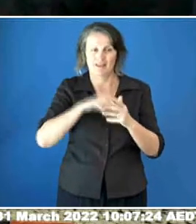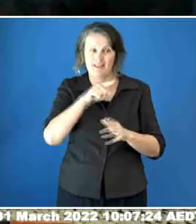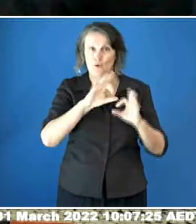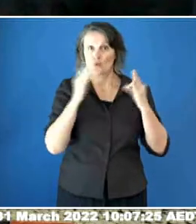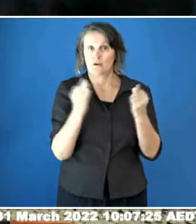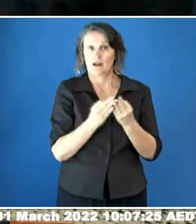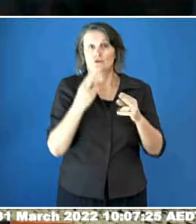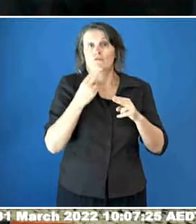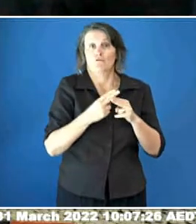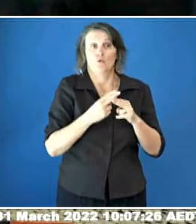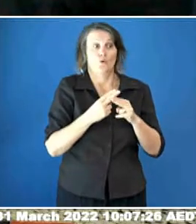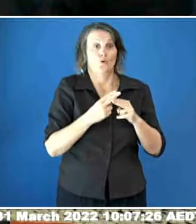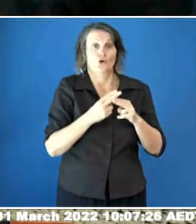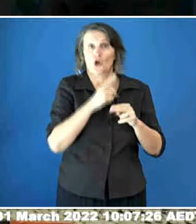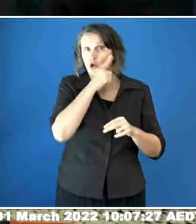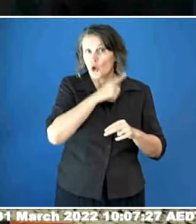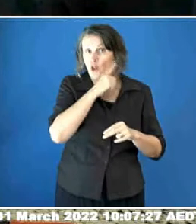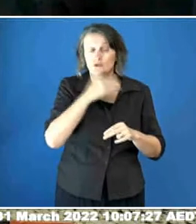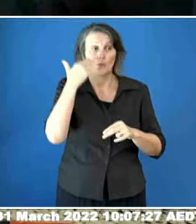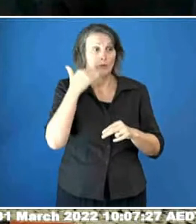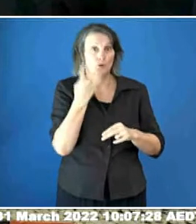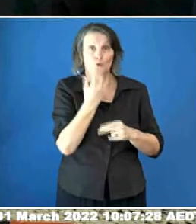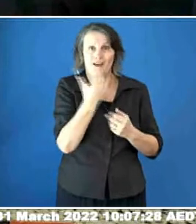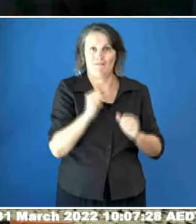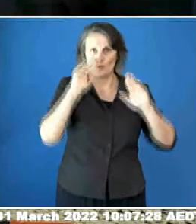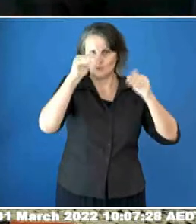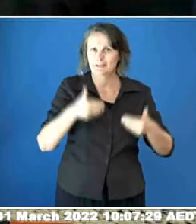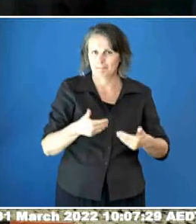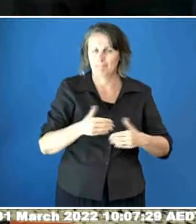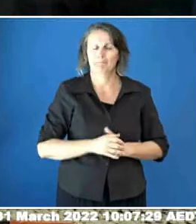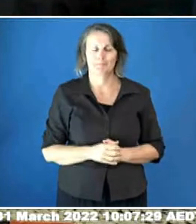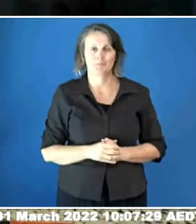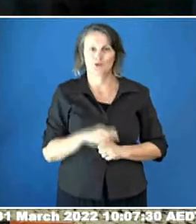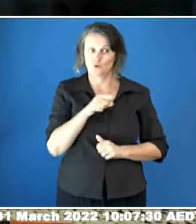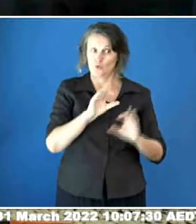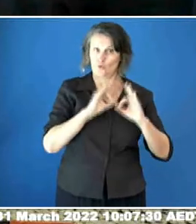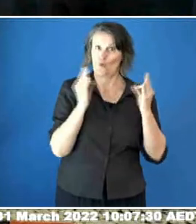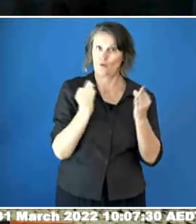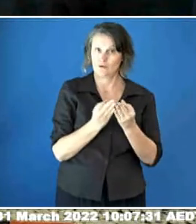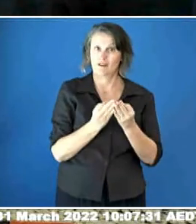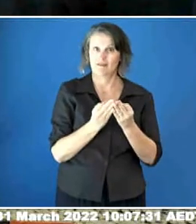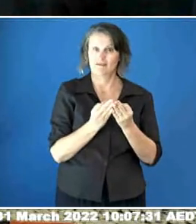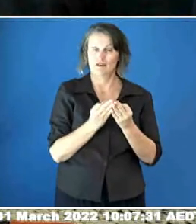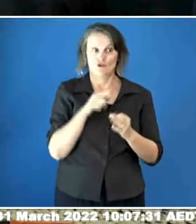Yellow Ladybugs is dedicated to the happiness, success, and celebration of autistic girls and women.